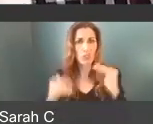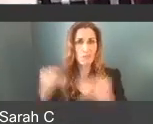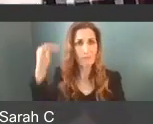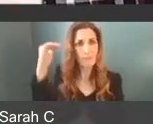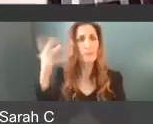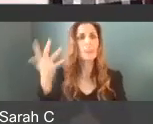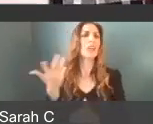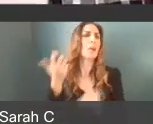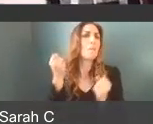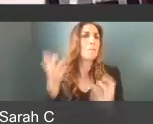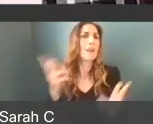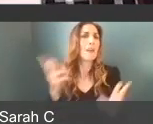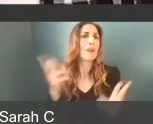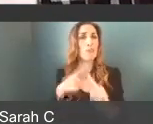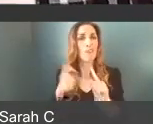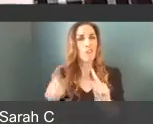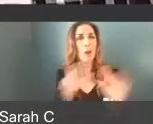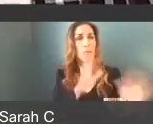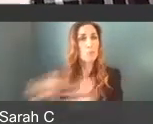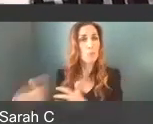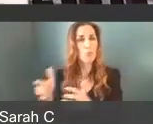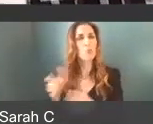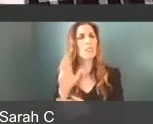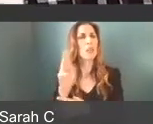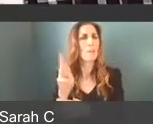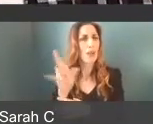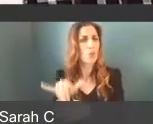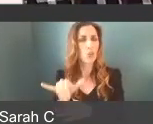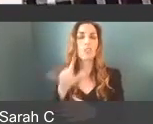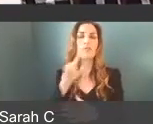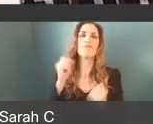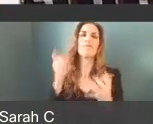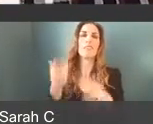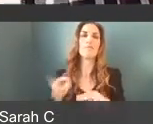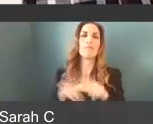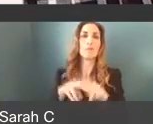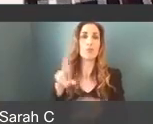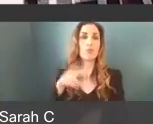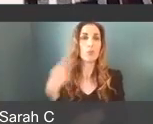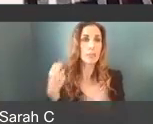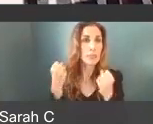and ethnic minority groups at increased risk for many diseases, especially COVID-19.